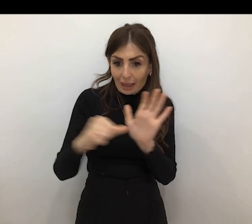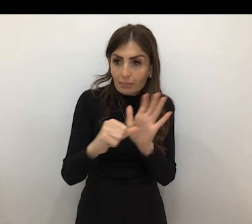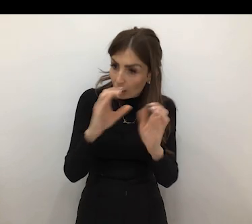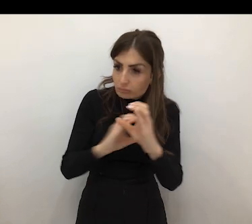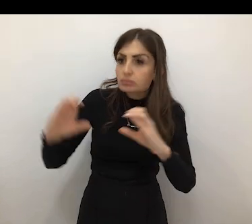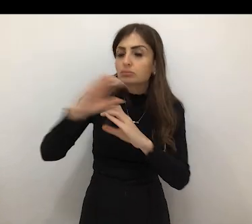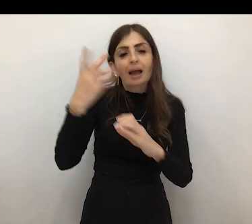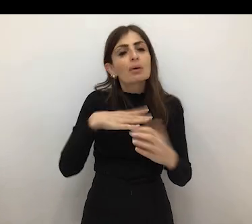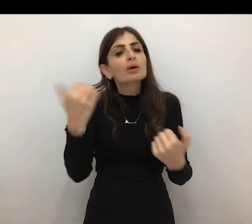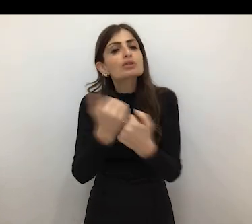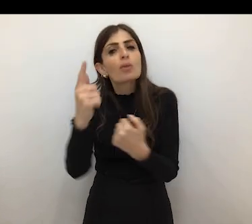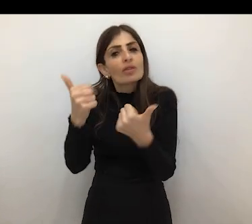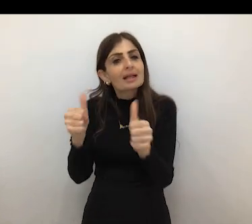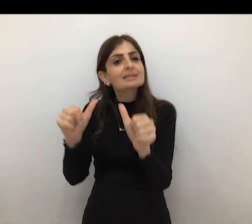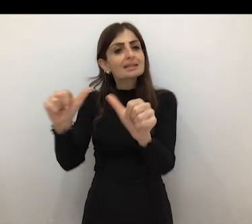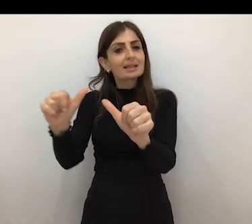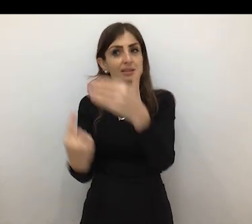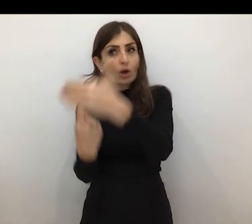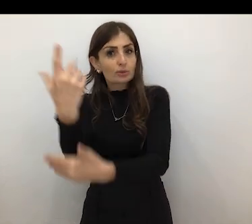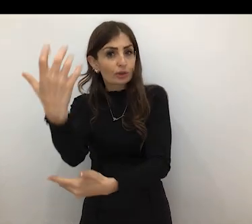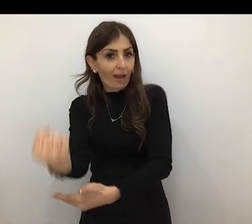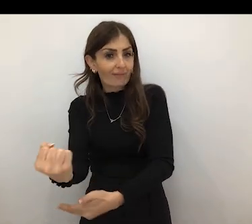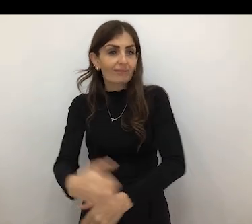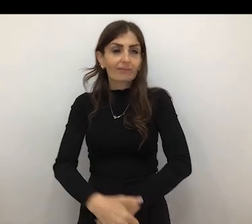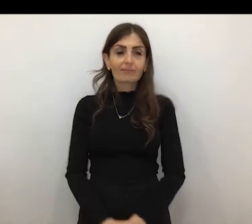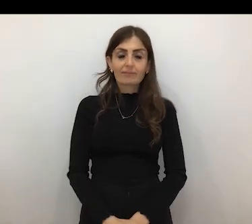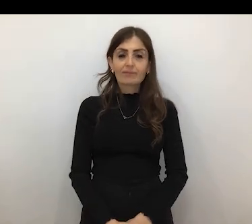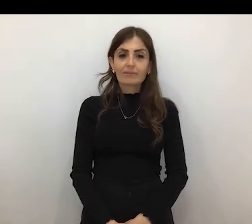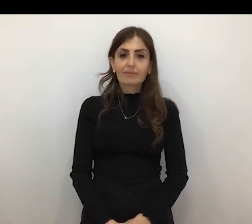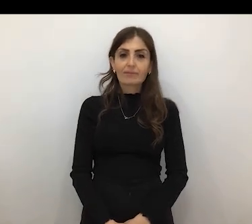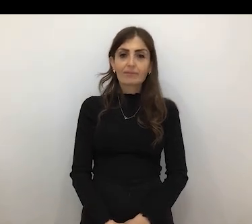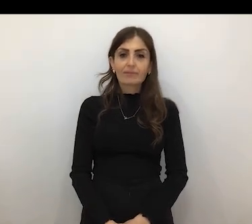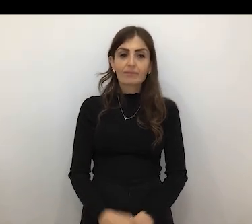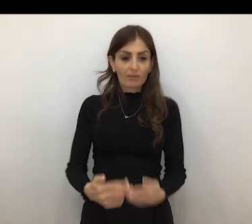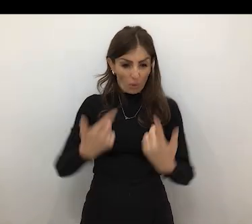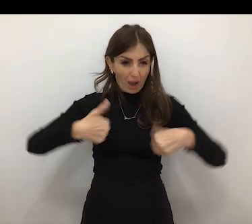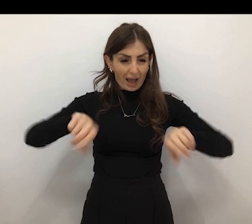and we want to support that success and the opportunity that may present. For us, seeing the